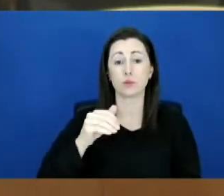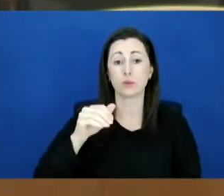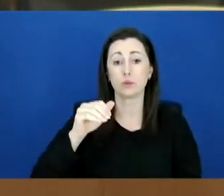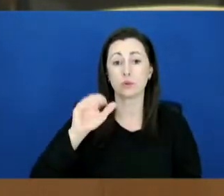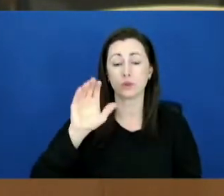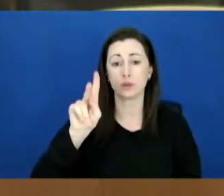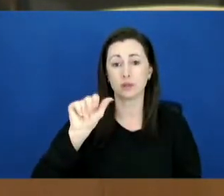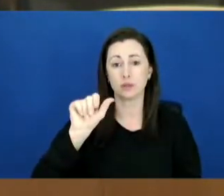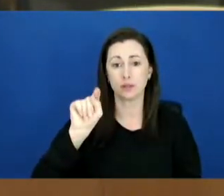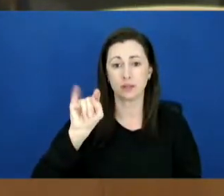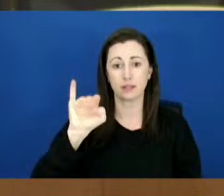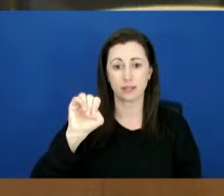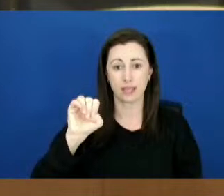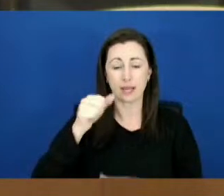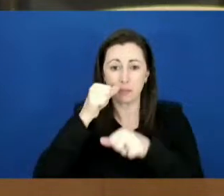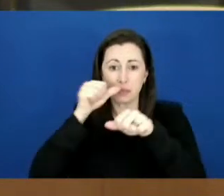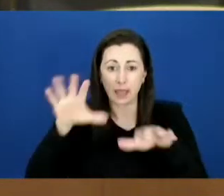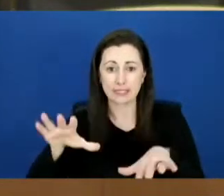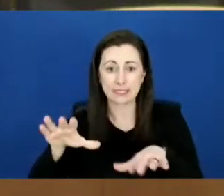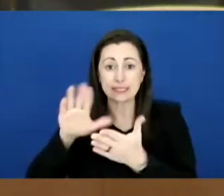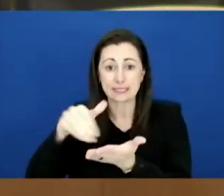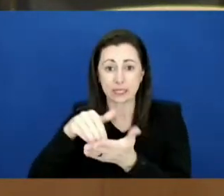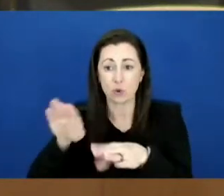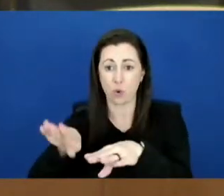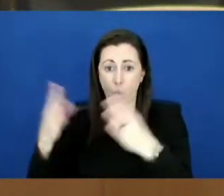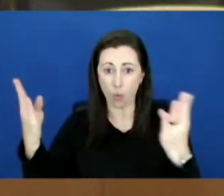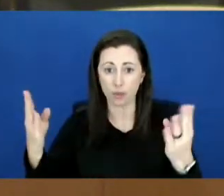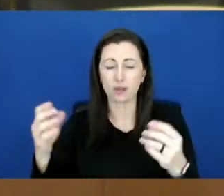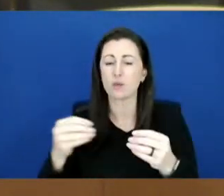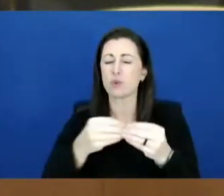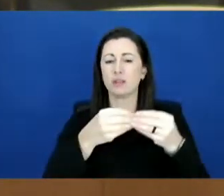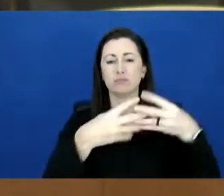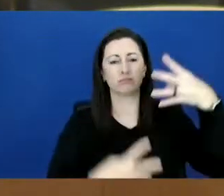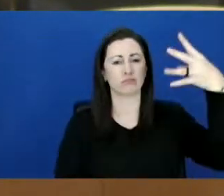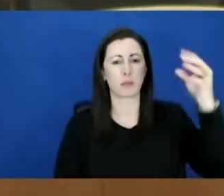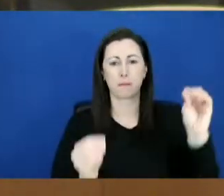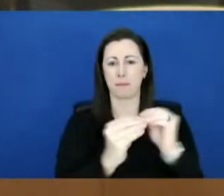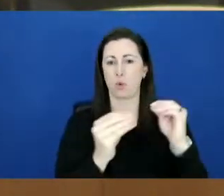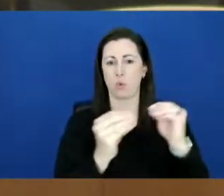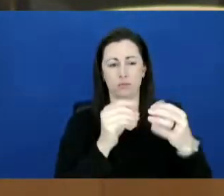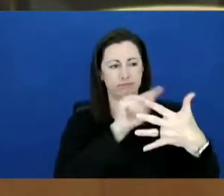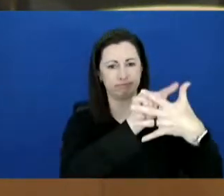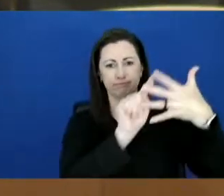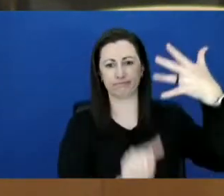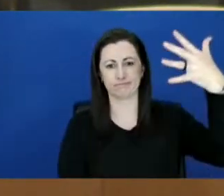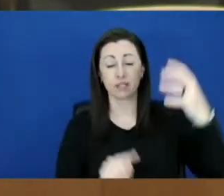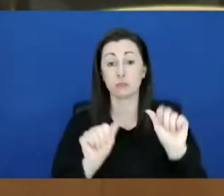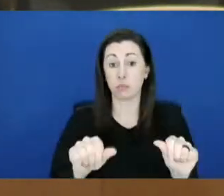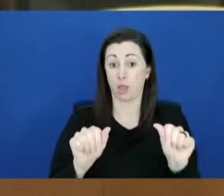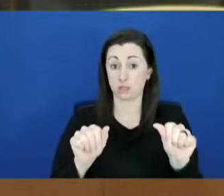FAMILIA AND BIG NOTEBOOK SOCIAL-EMOTIONAL LEARNING, KATY